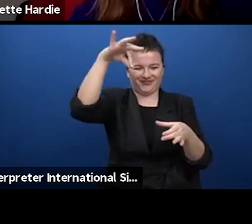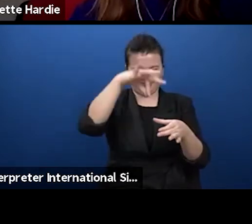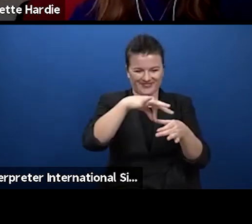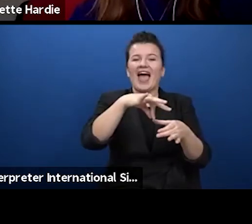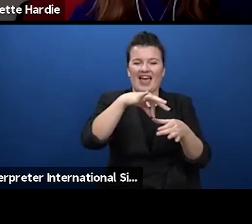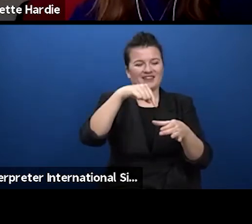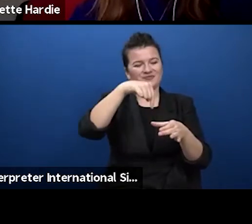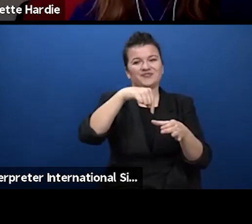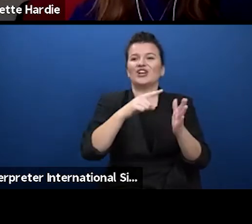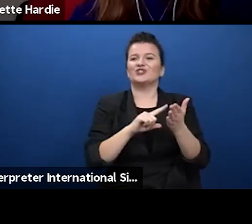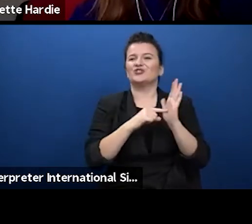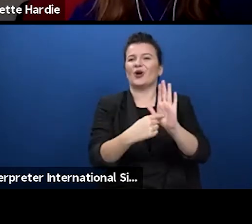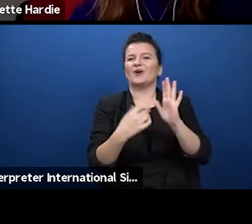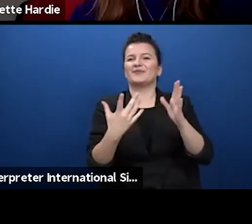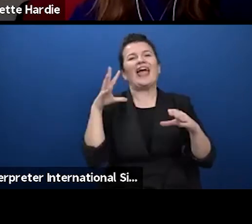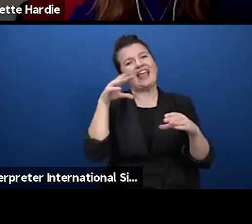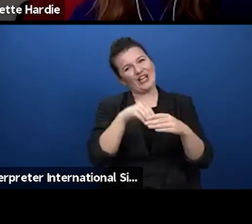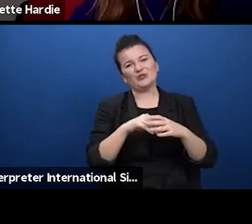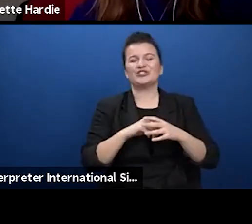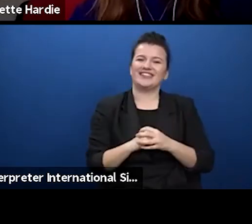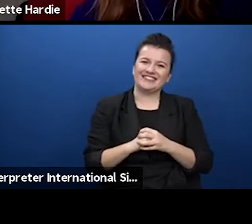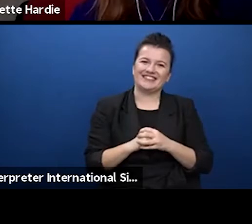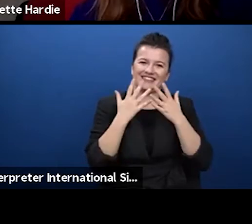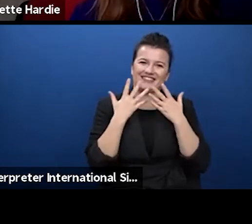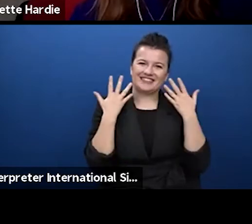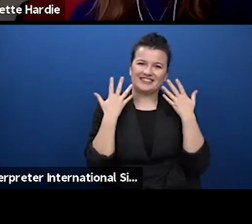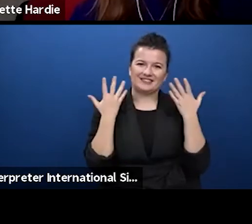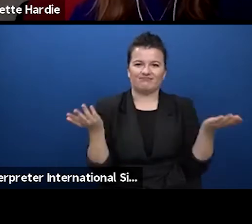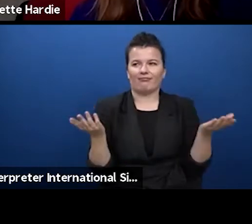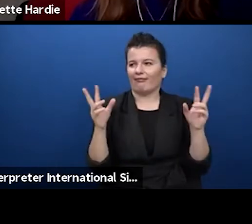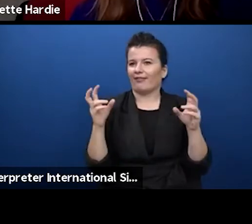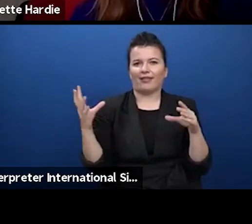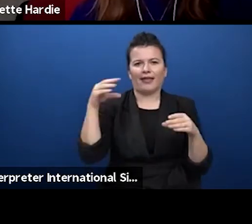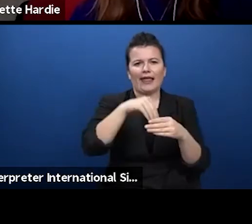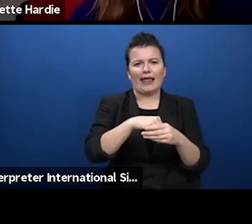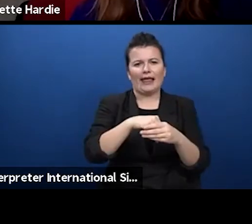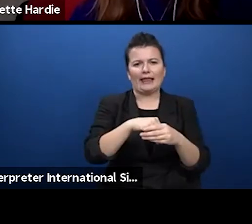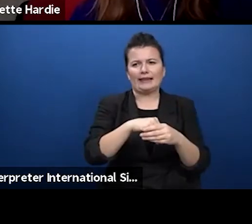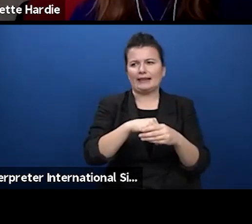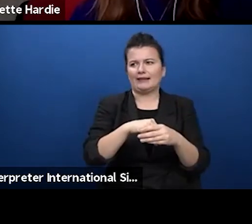like held as in but at the same time show you know like you're the included person and the only one,